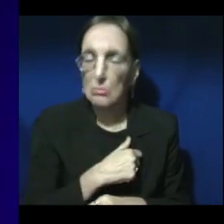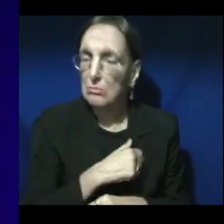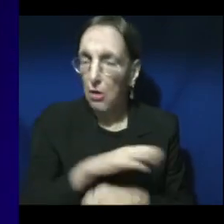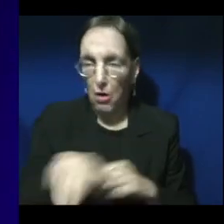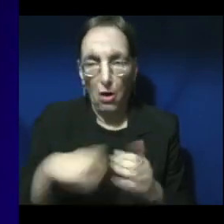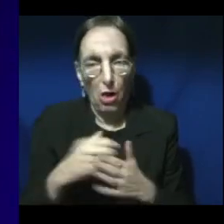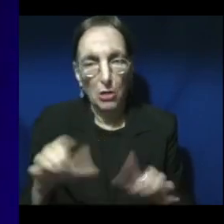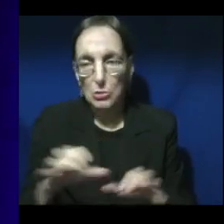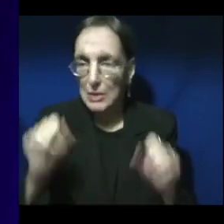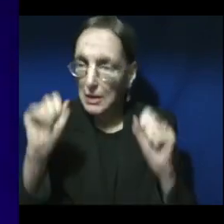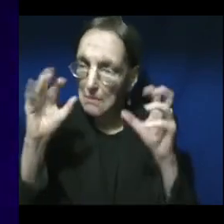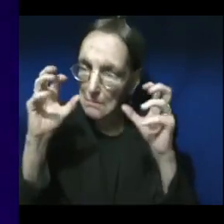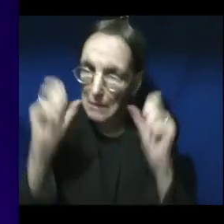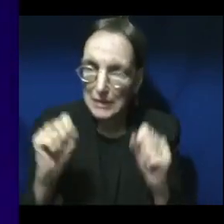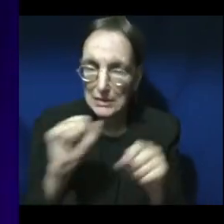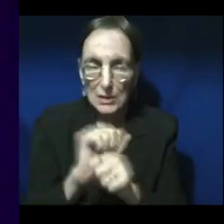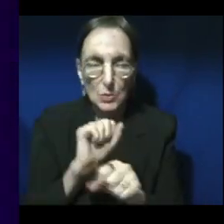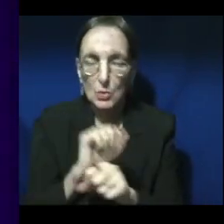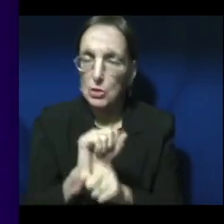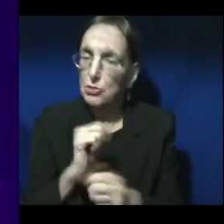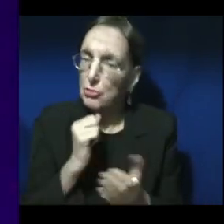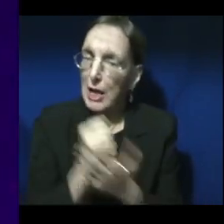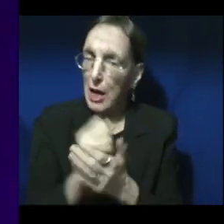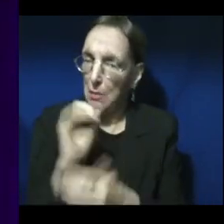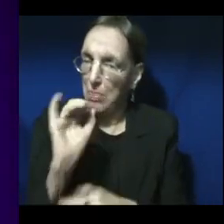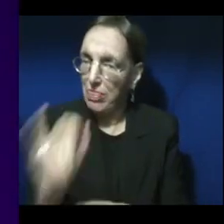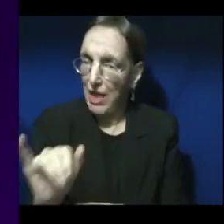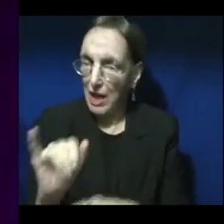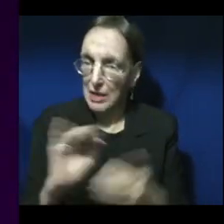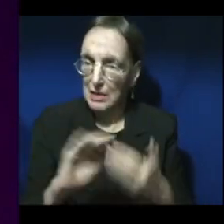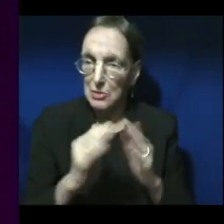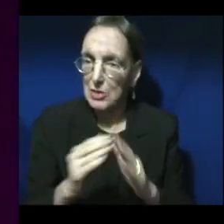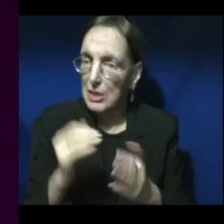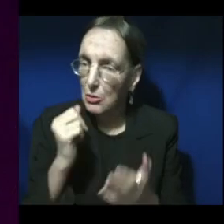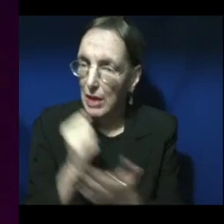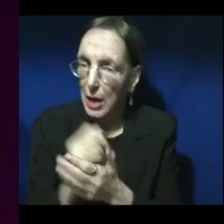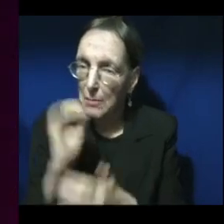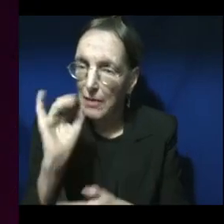to help that organization, to help that community, to help that cause, to help that issue.